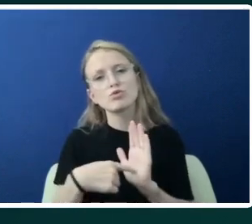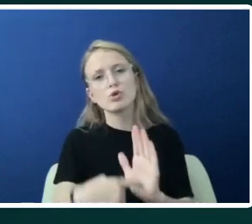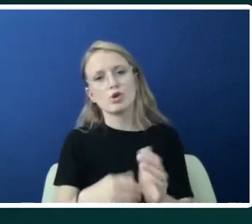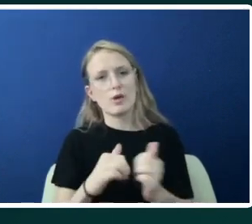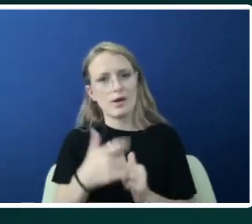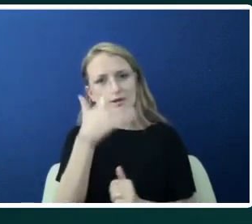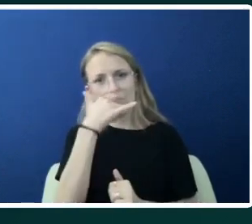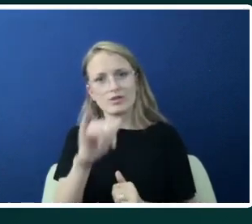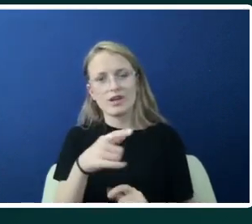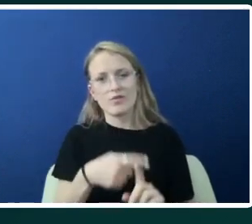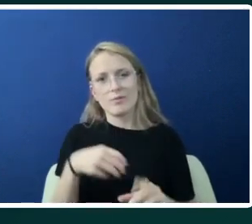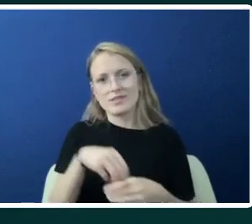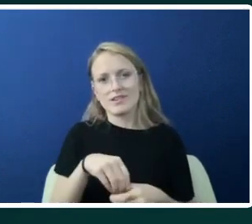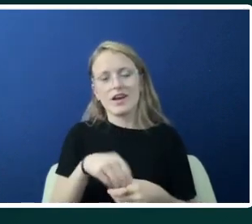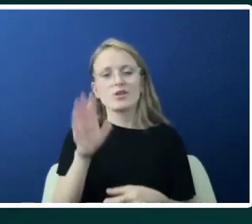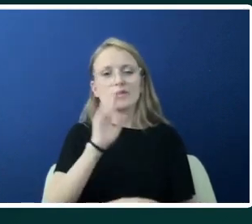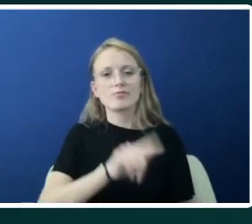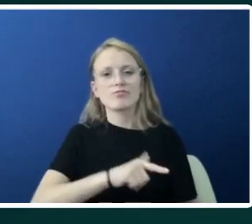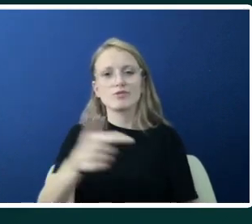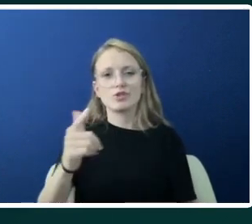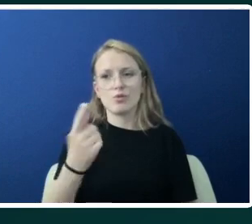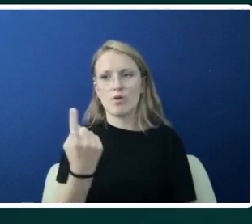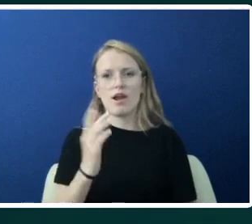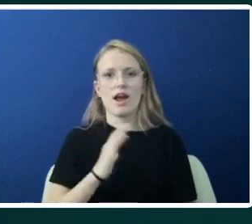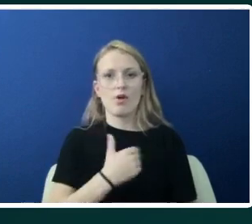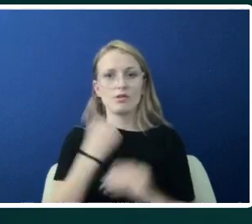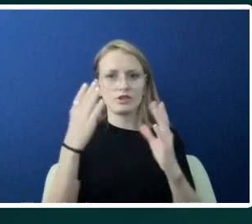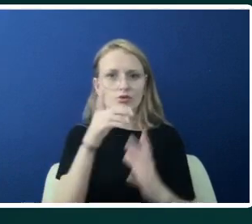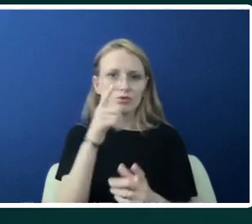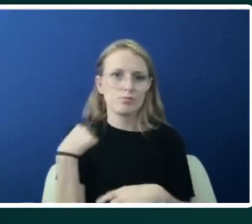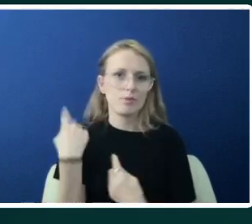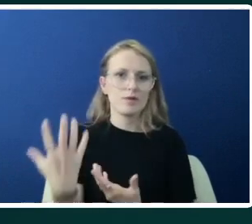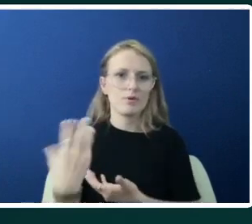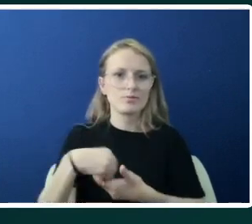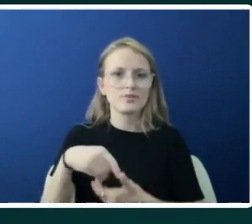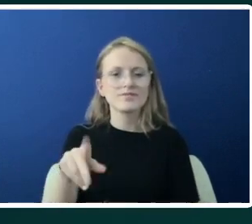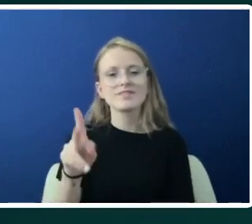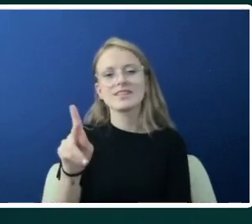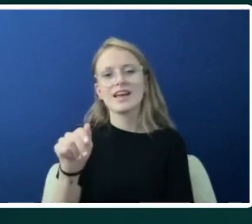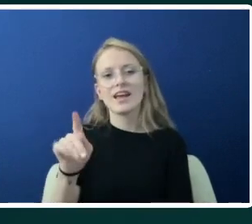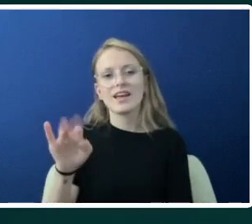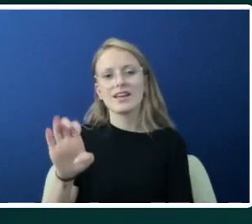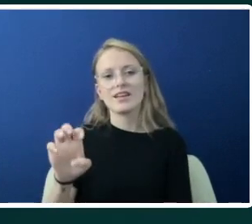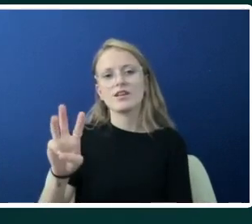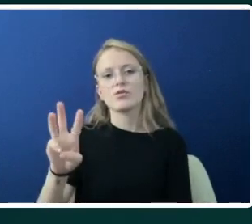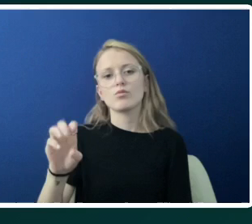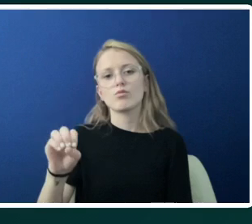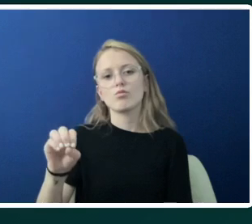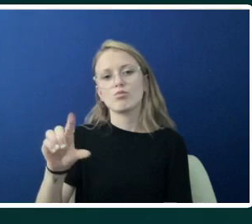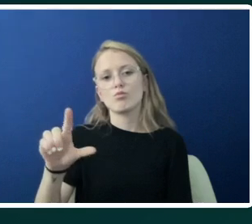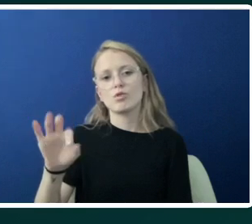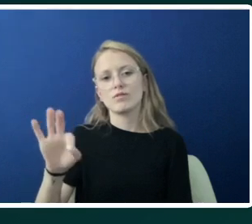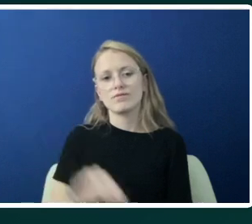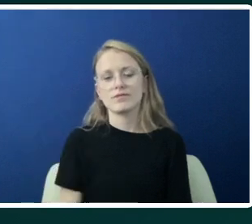it over to one of our teachers that has been participating. And that's Dr. Katie Wolff.